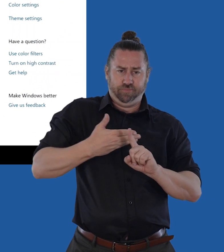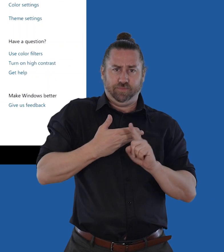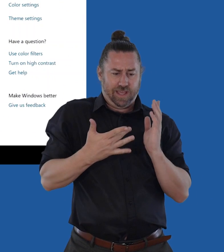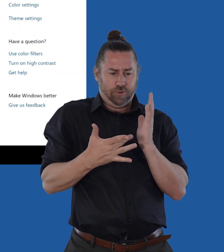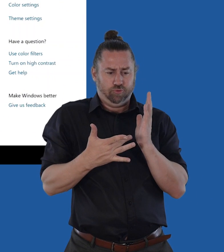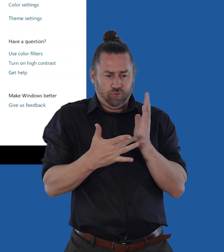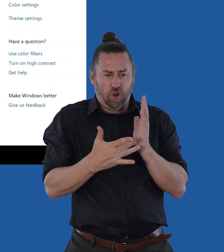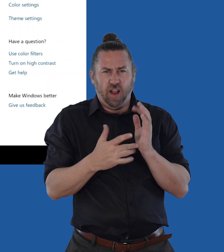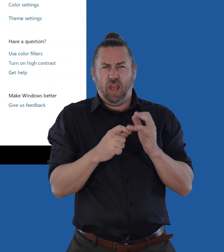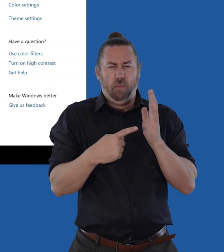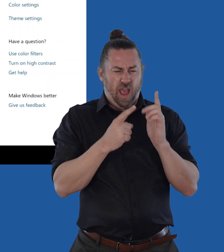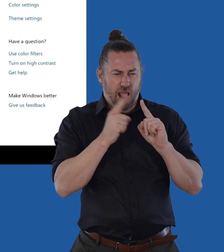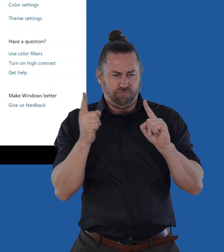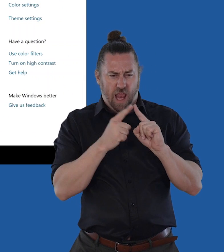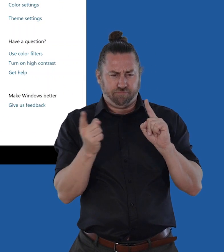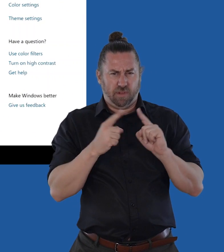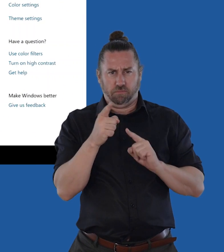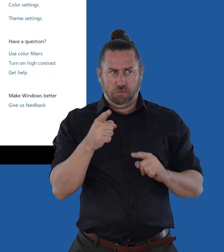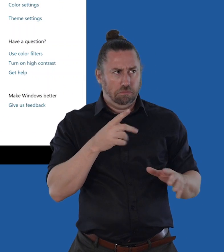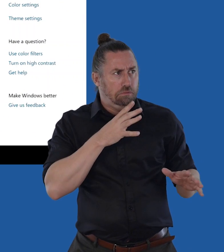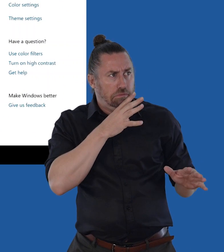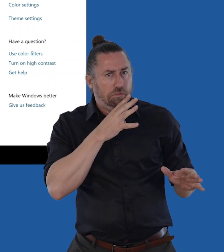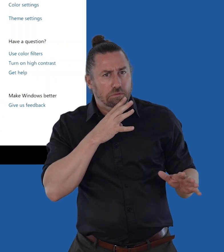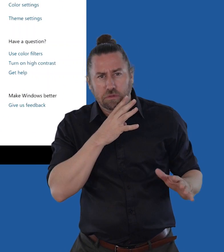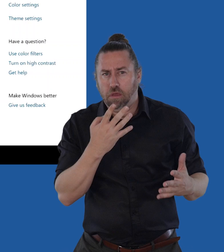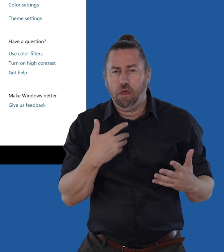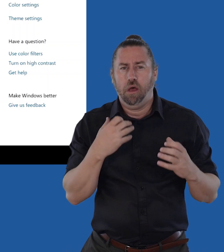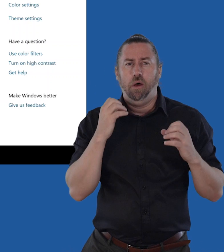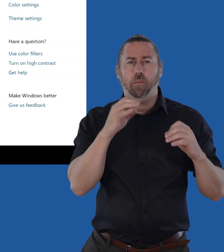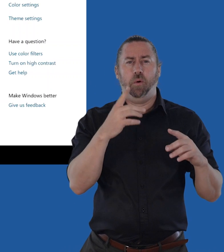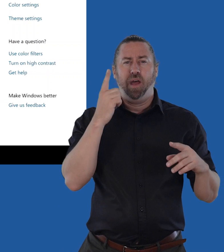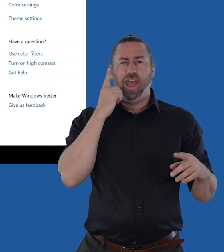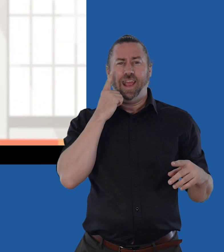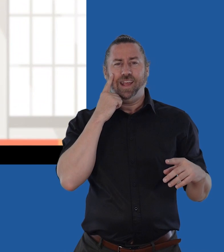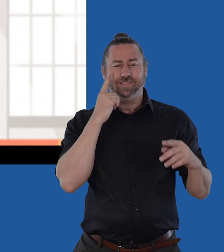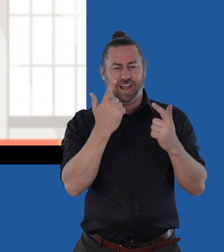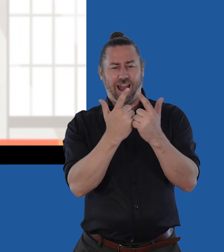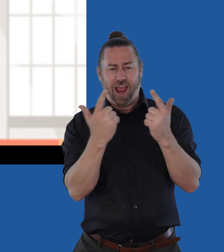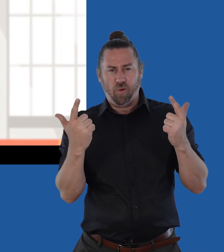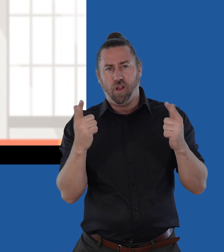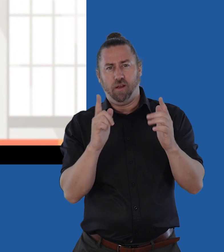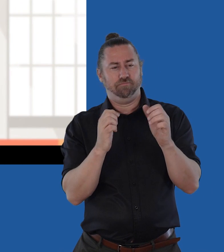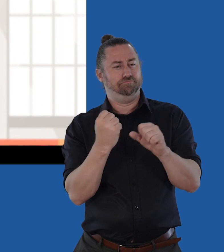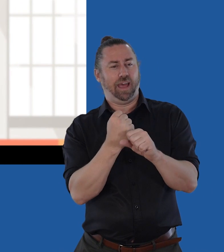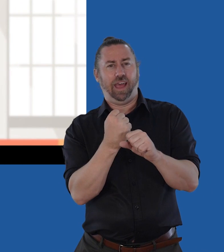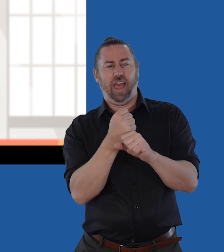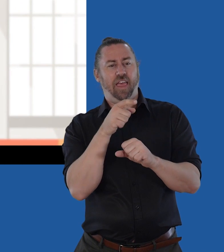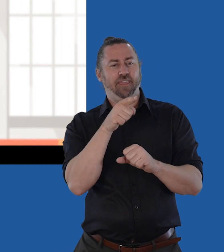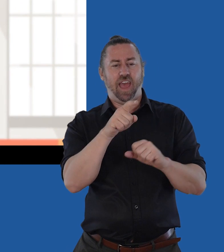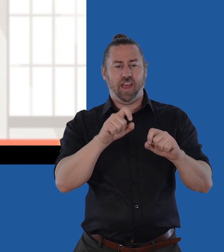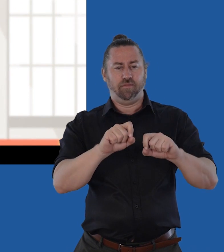instead, we use simple human language like, Make text bigger. Also, with that experience, it's really easy to